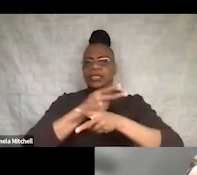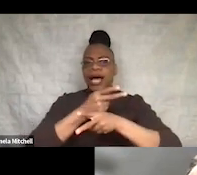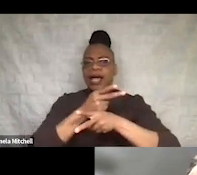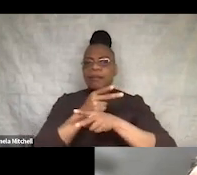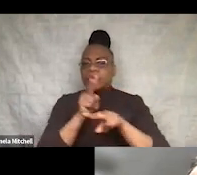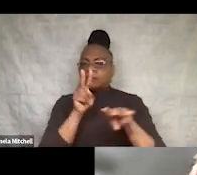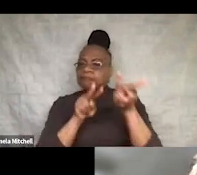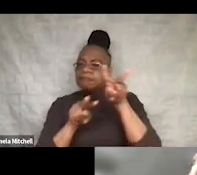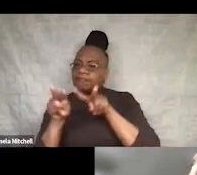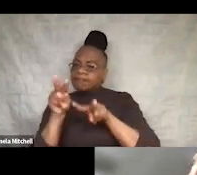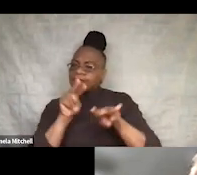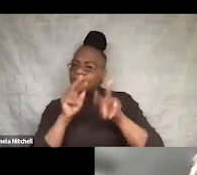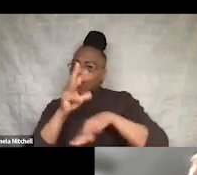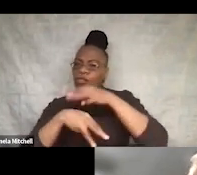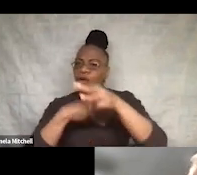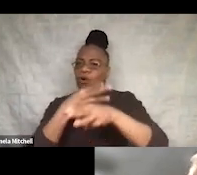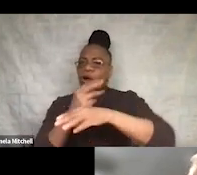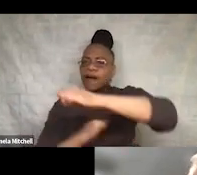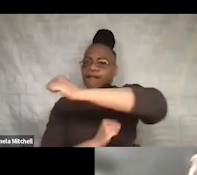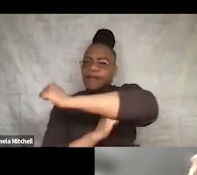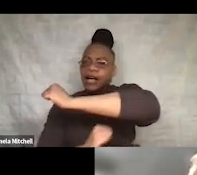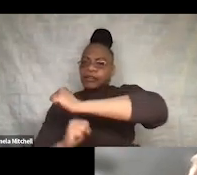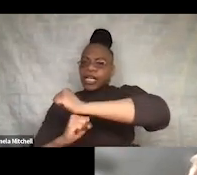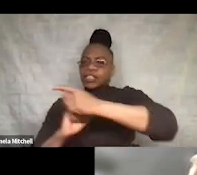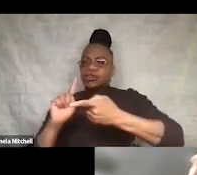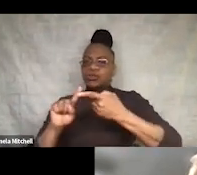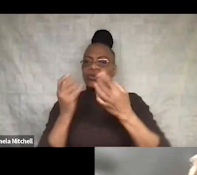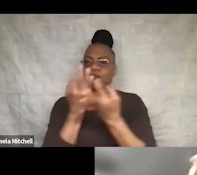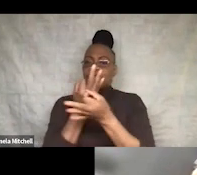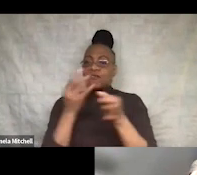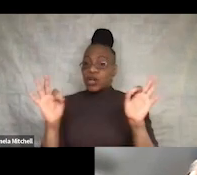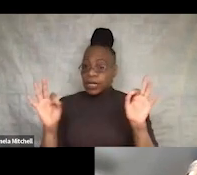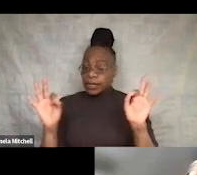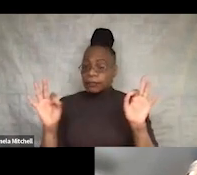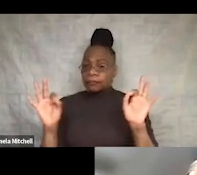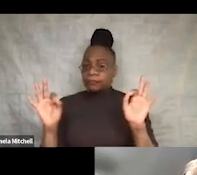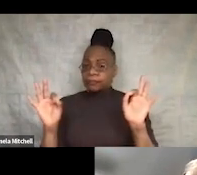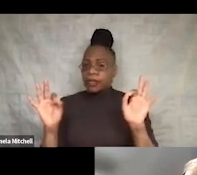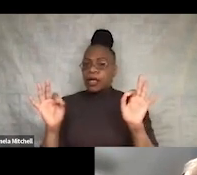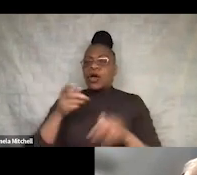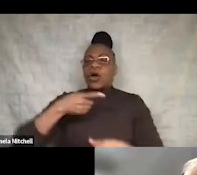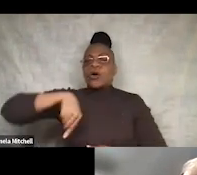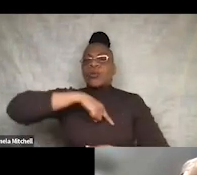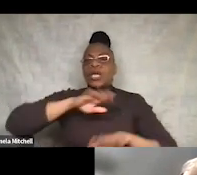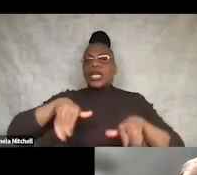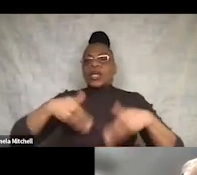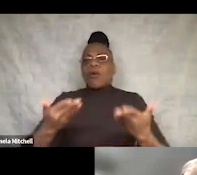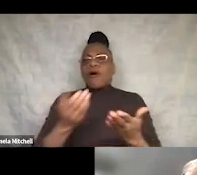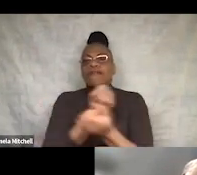into the world of Foundations To Freedom, right? So Foundations To Freedom, we offer safe, structured,